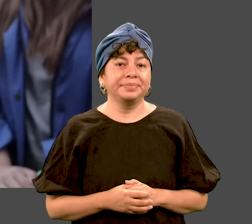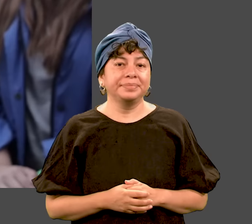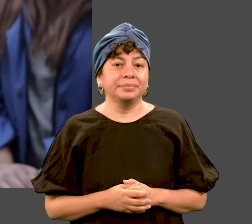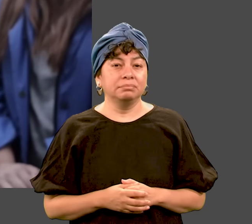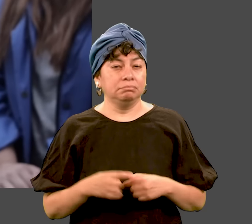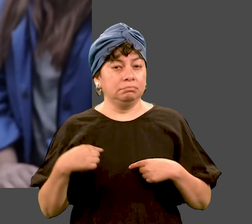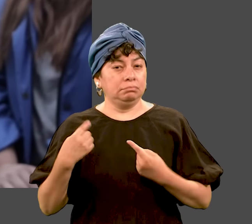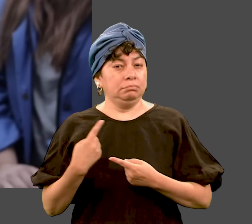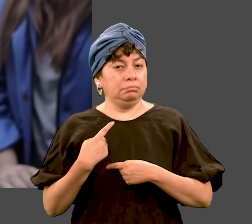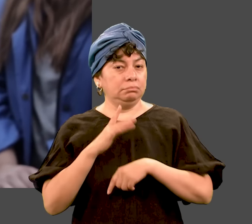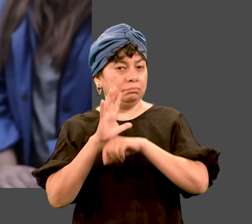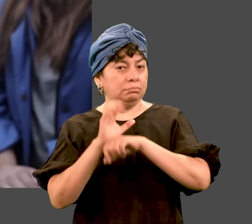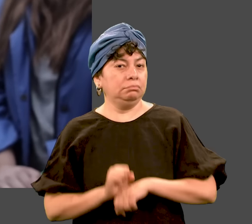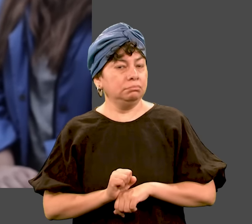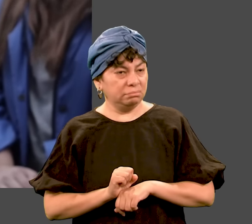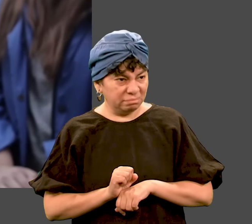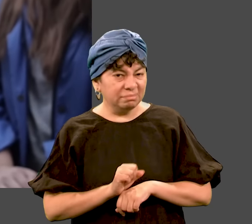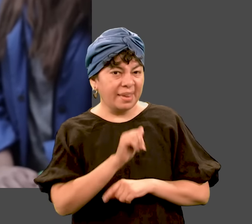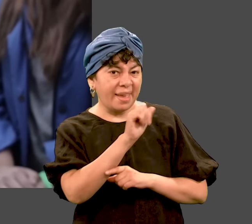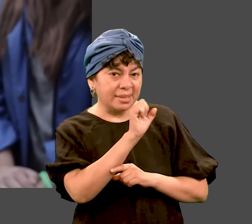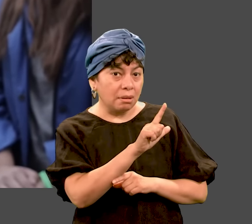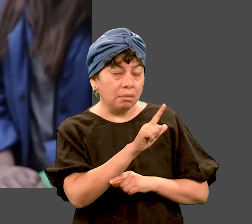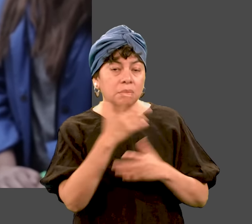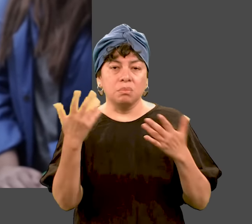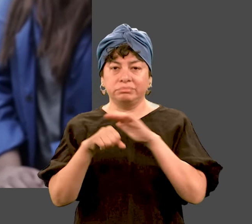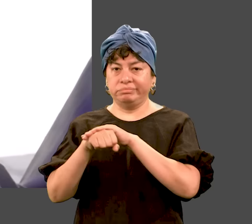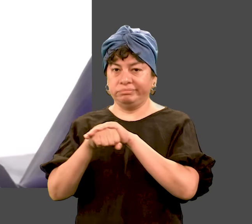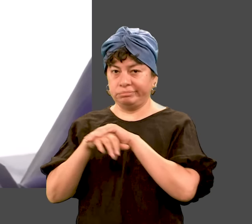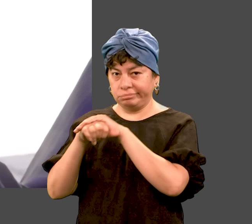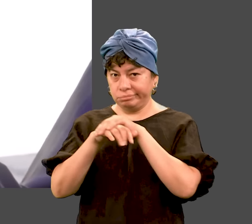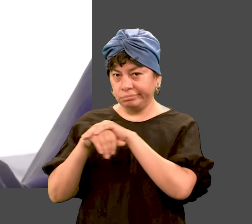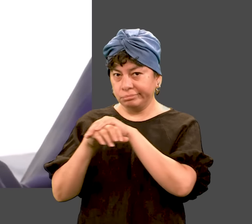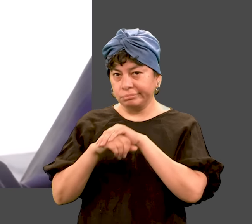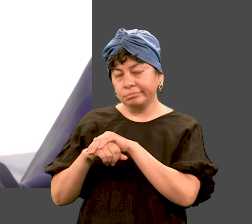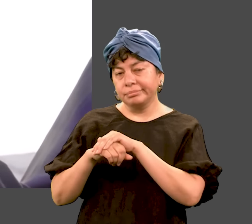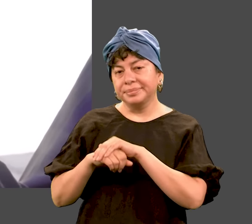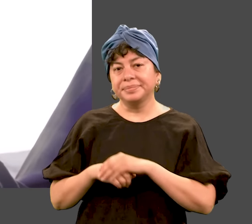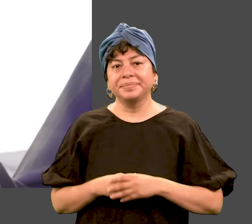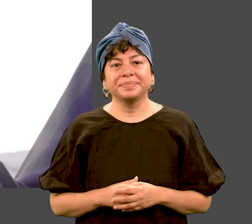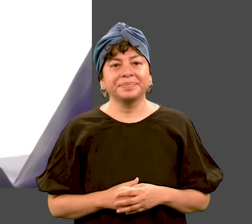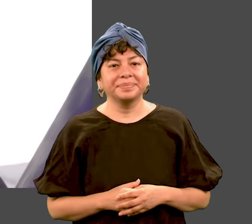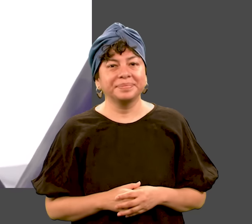They have traditionally communicated with American Sign Language (or ASL), or tactile sign language.